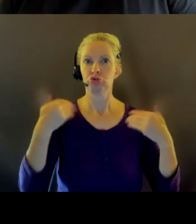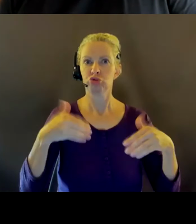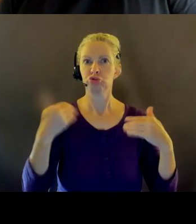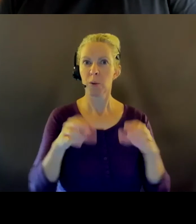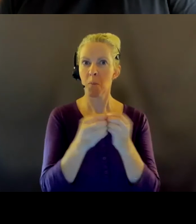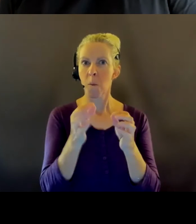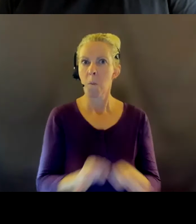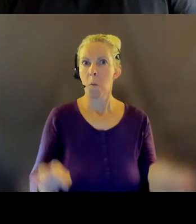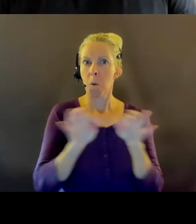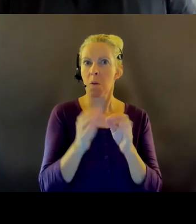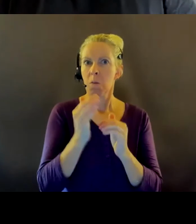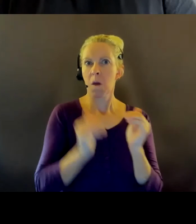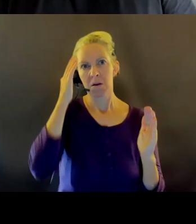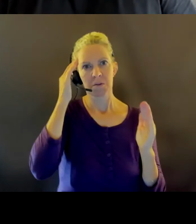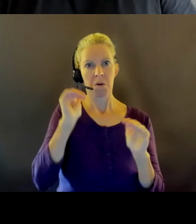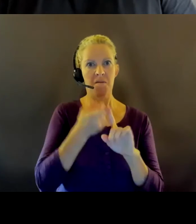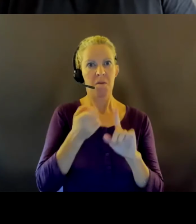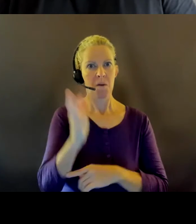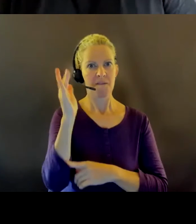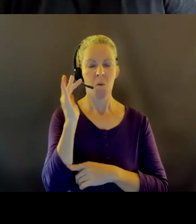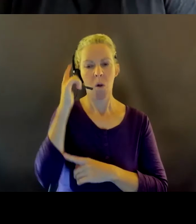A lot more important than we realized.